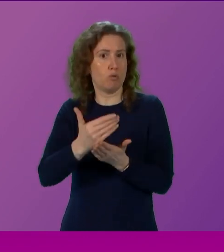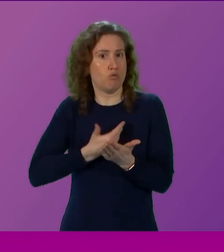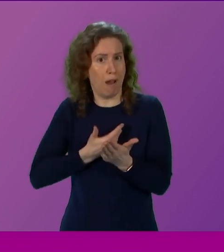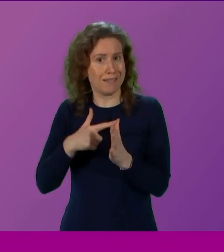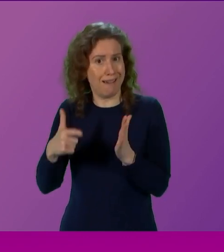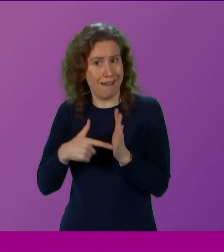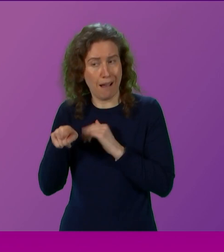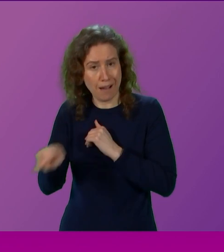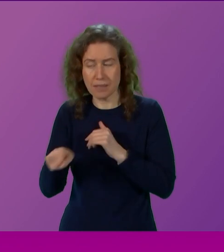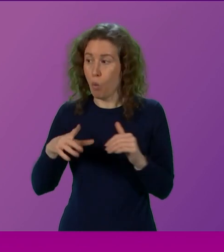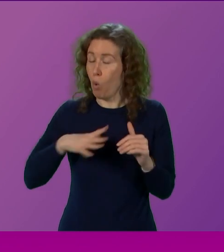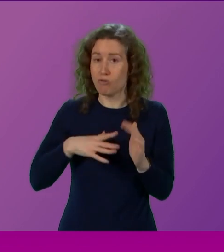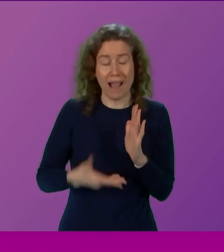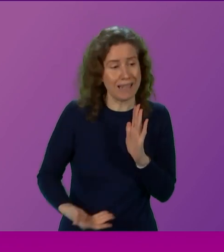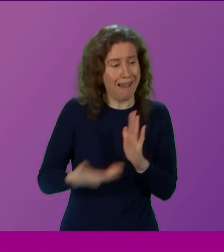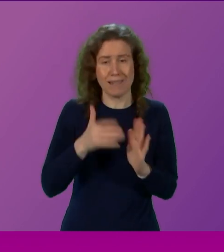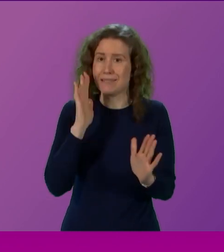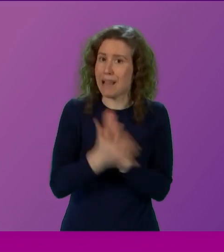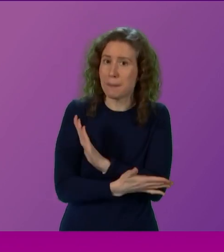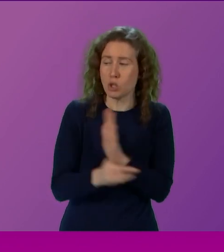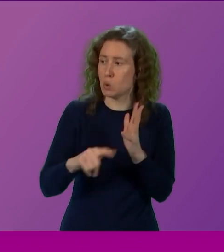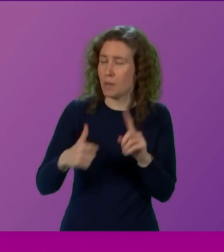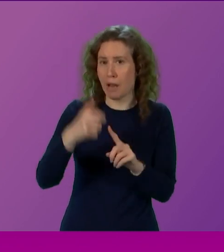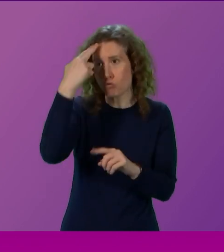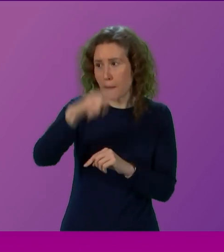to the damage that has already been inflicted on the UK’s reputation as a place of refuge,